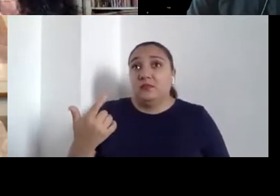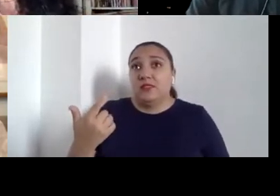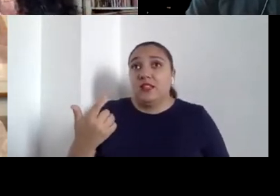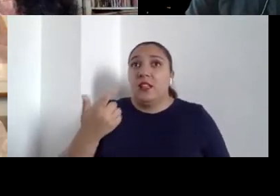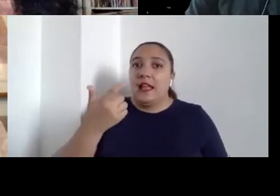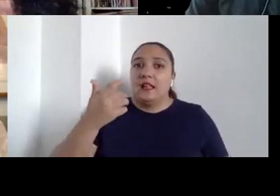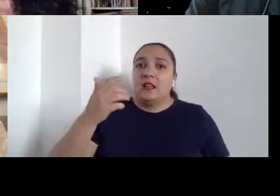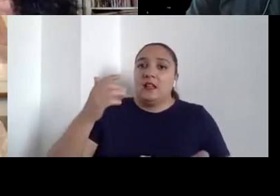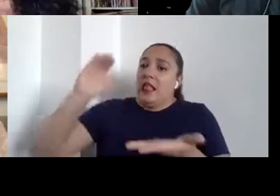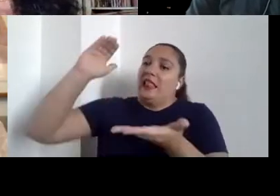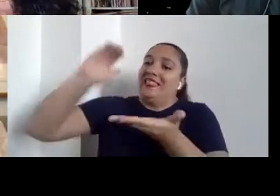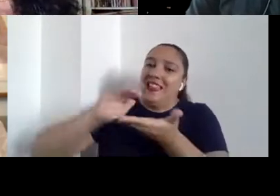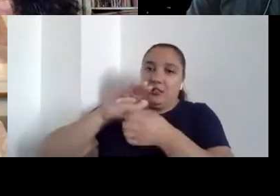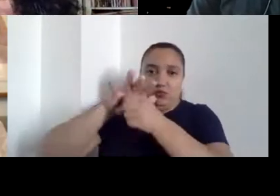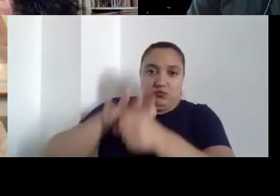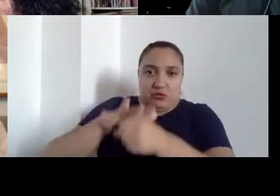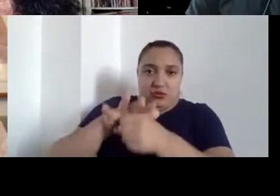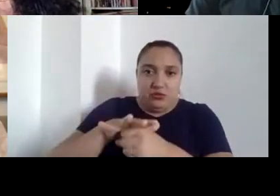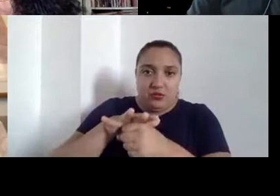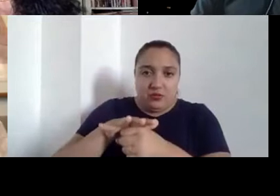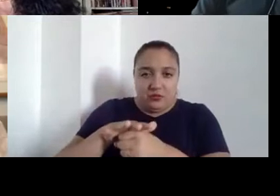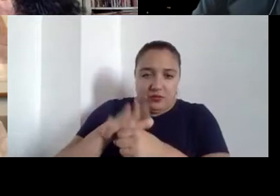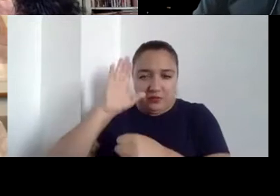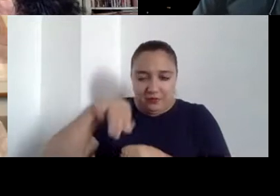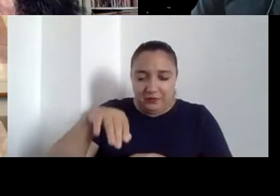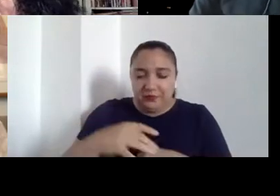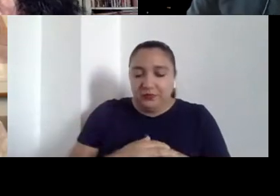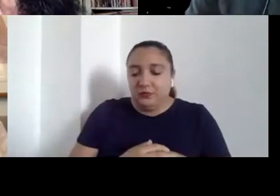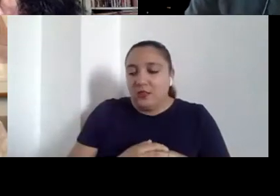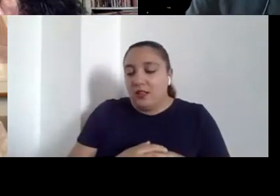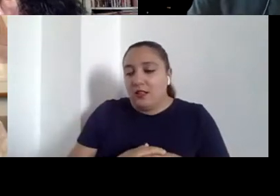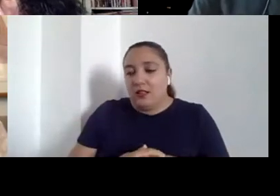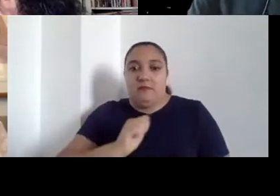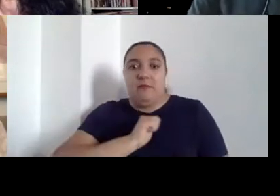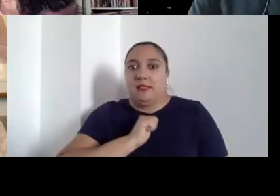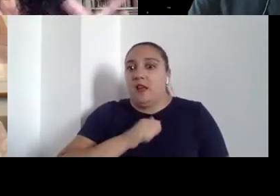an artist that I feel myself is always really hard because it is all of this thing